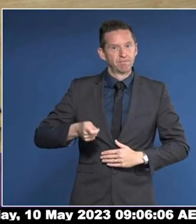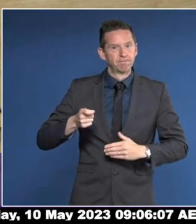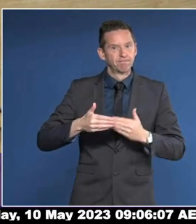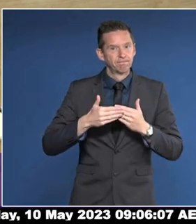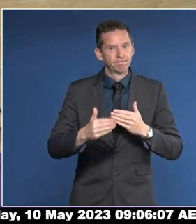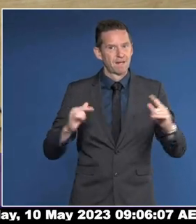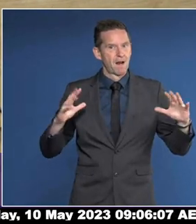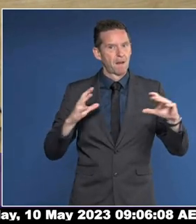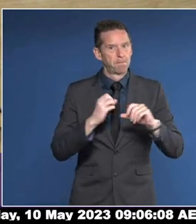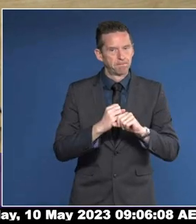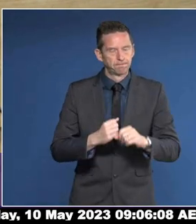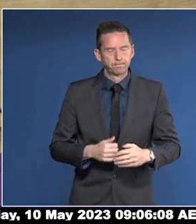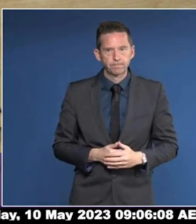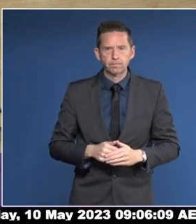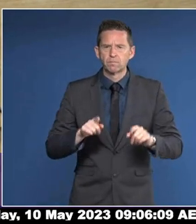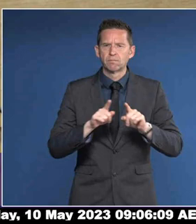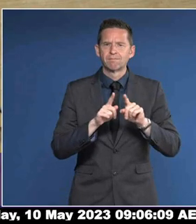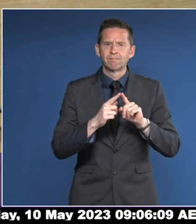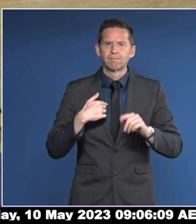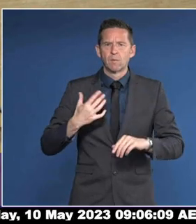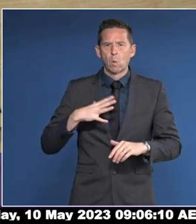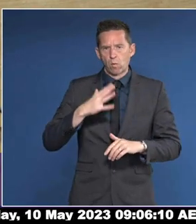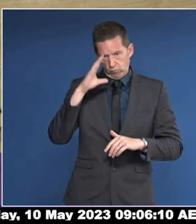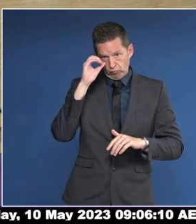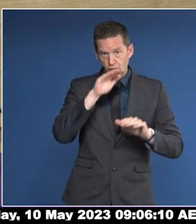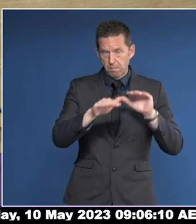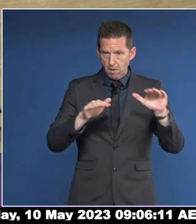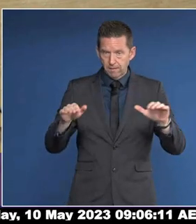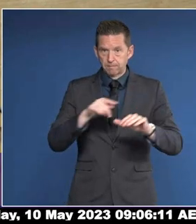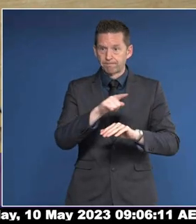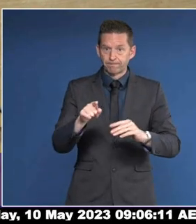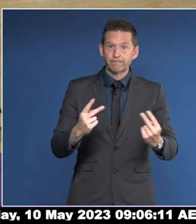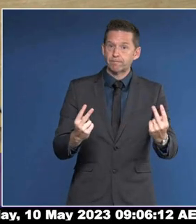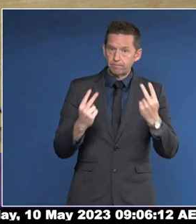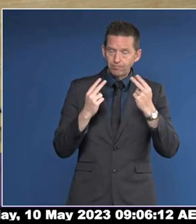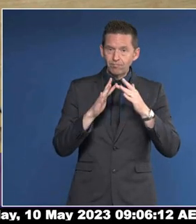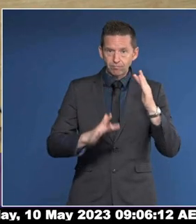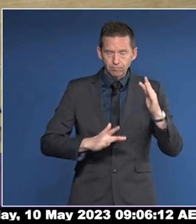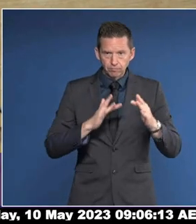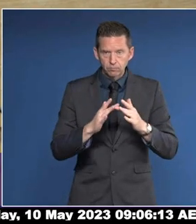Could I also remind people following today's hearing that there will be content that